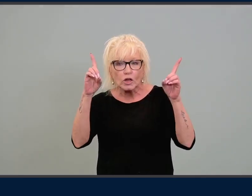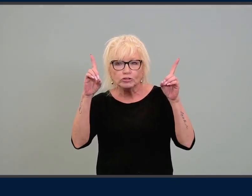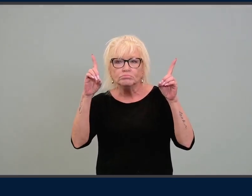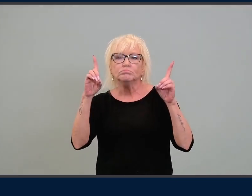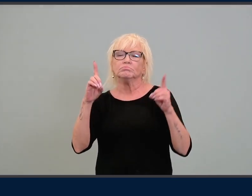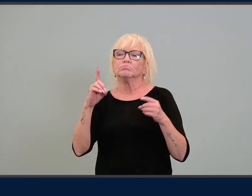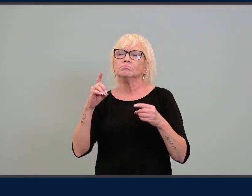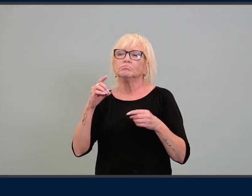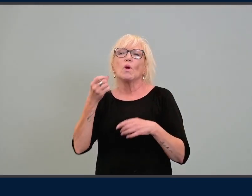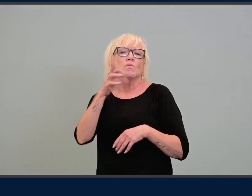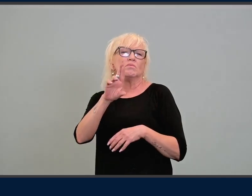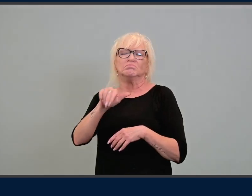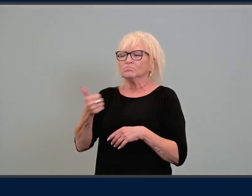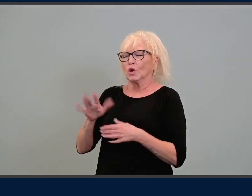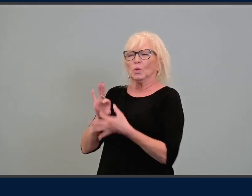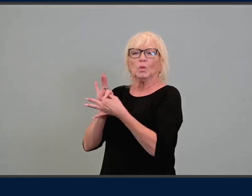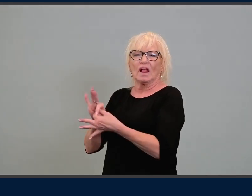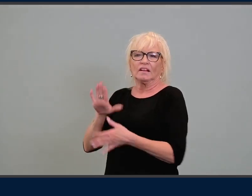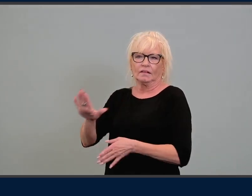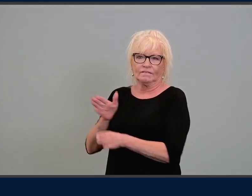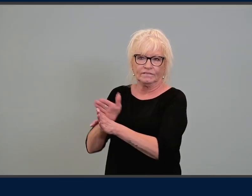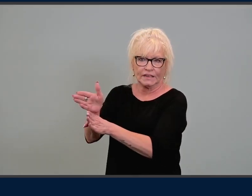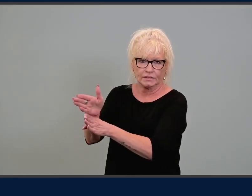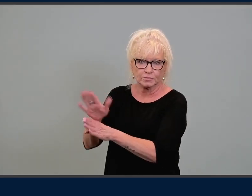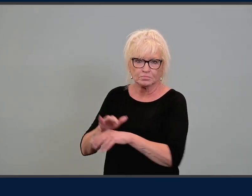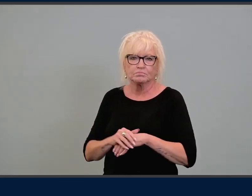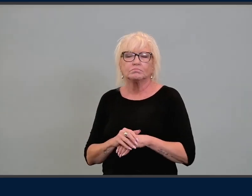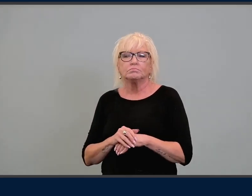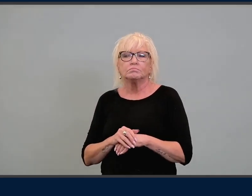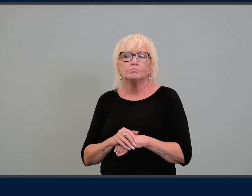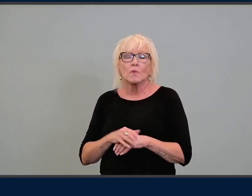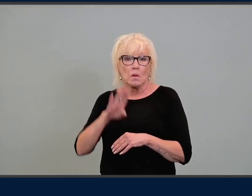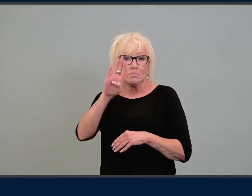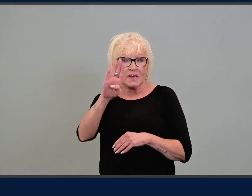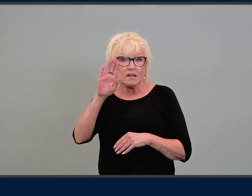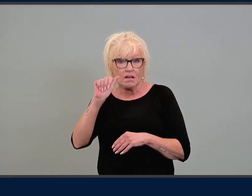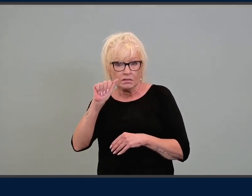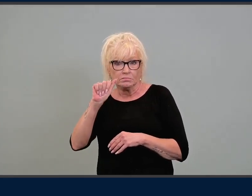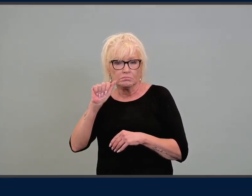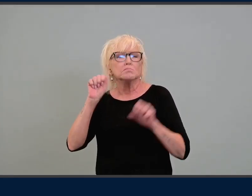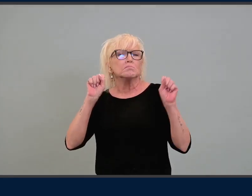it's required to have a master's degree in education or in a related field. Also,